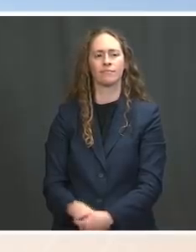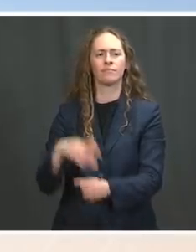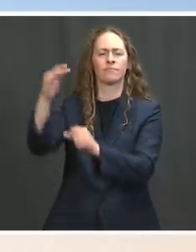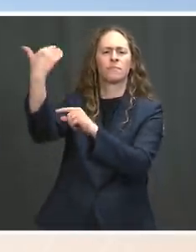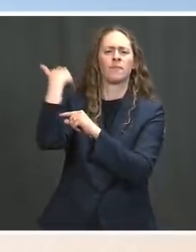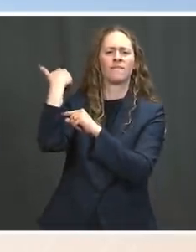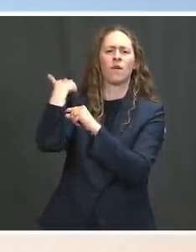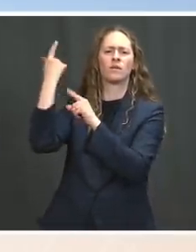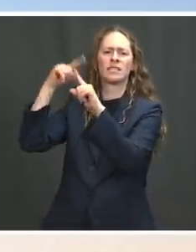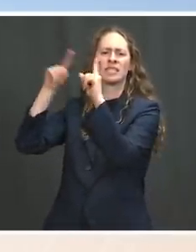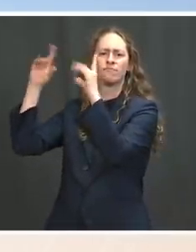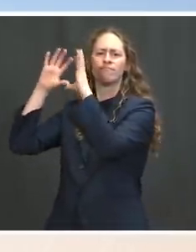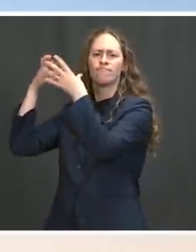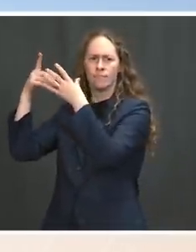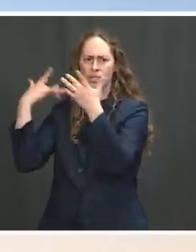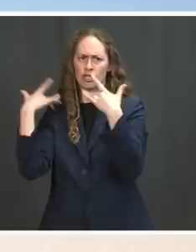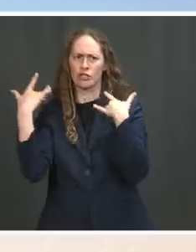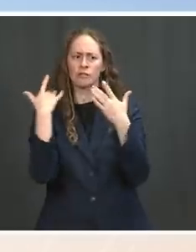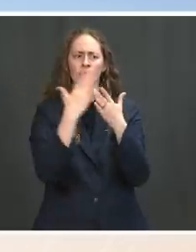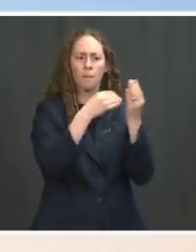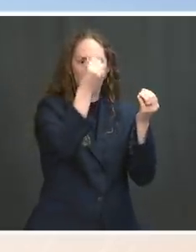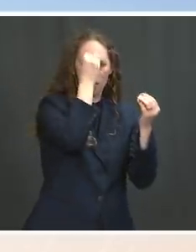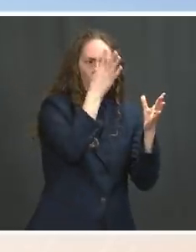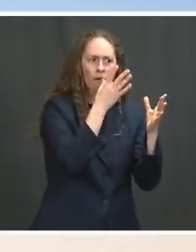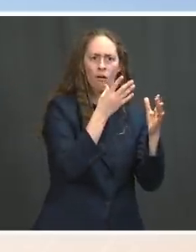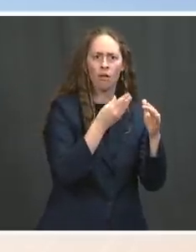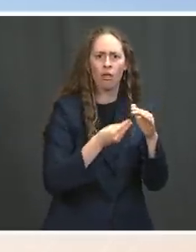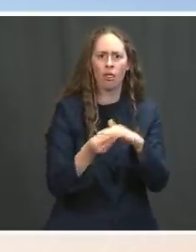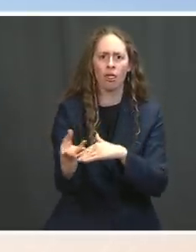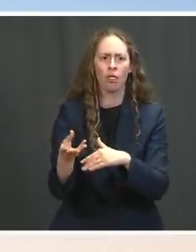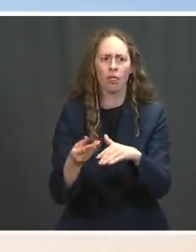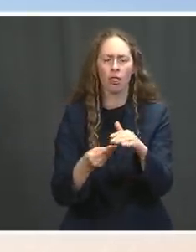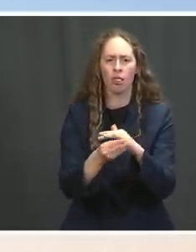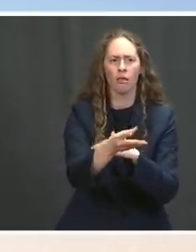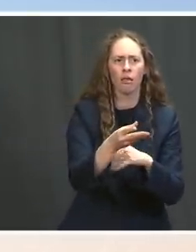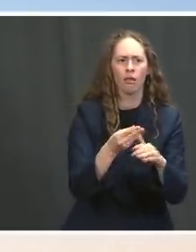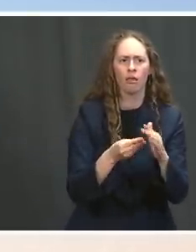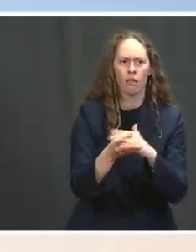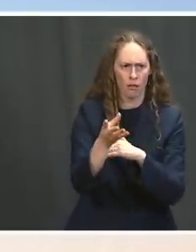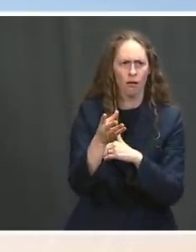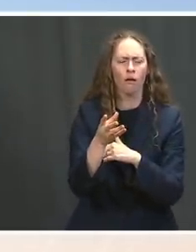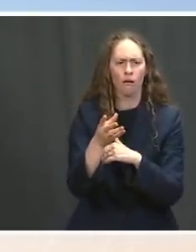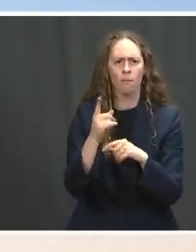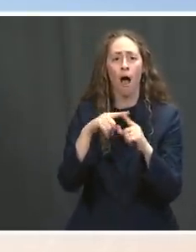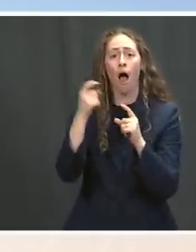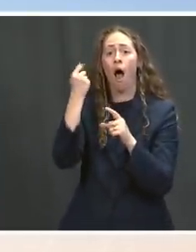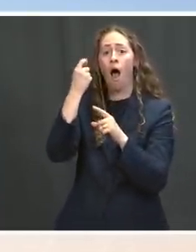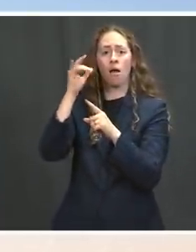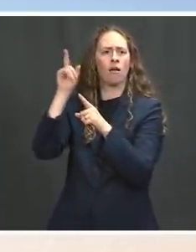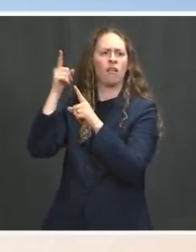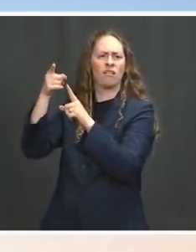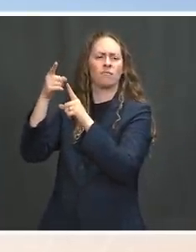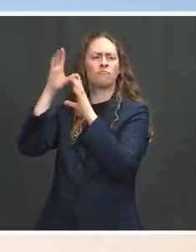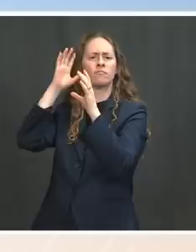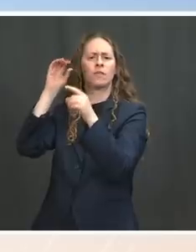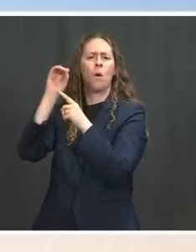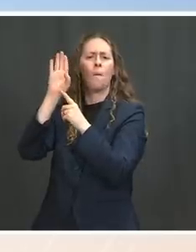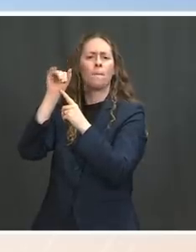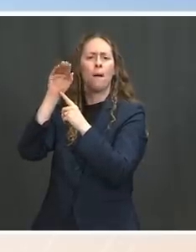decided not to prosecute Assange for fear of setting a precedent that could be used to prosecute journalists dealing with classified information. In the name of press freedom,